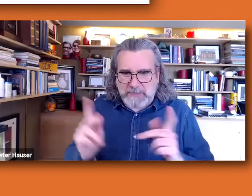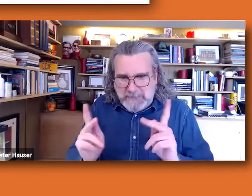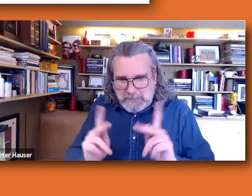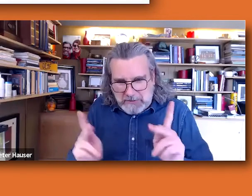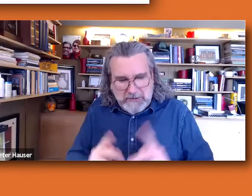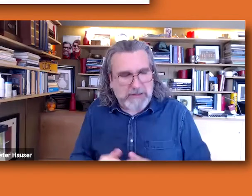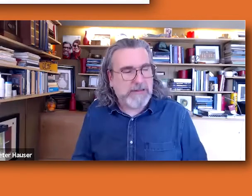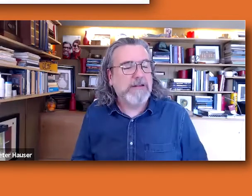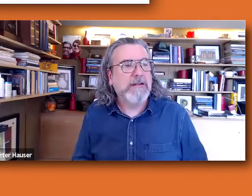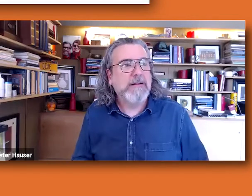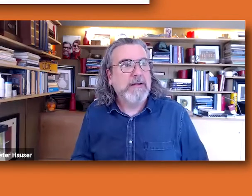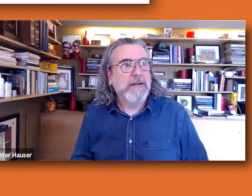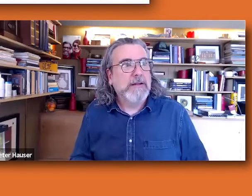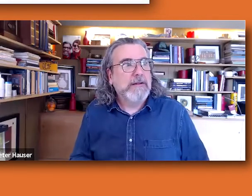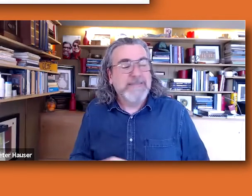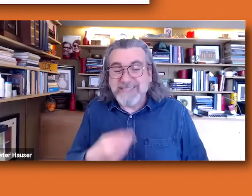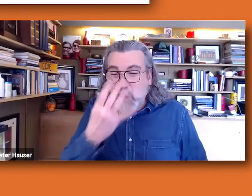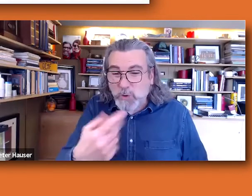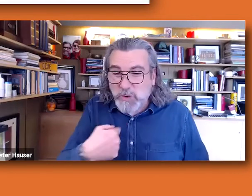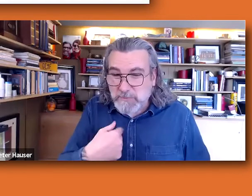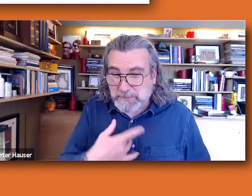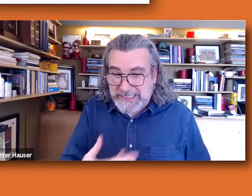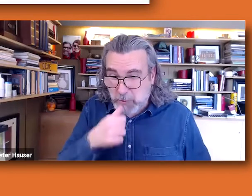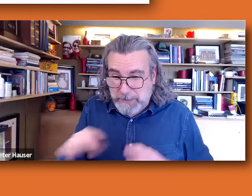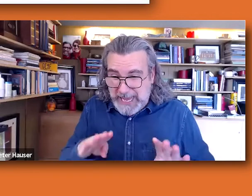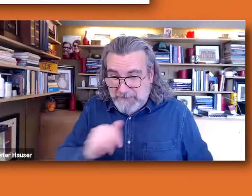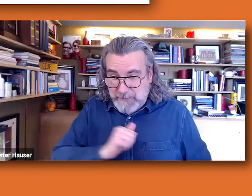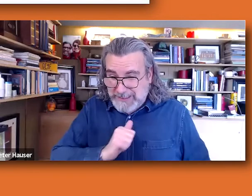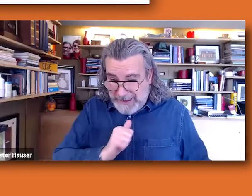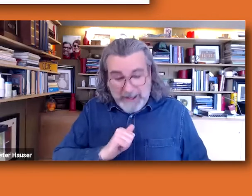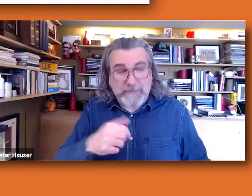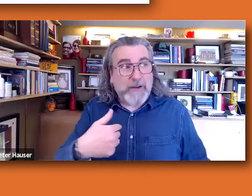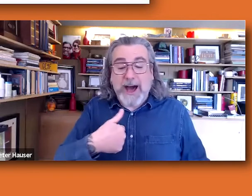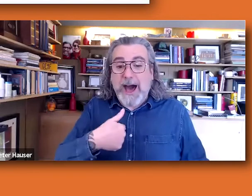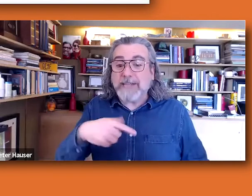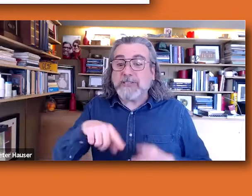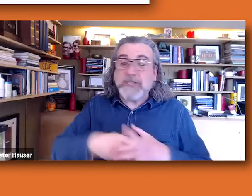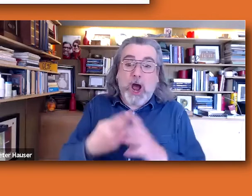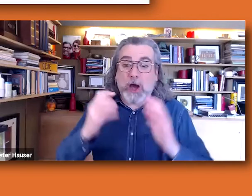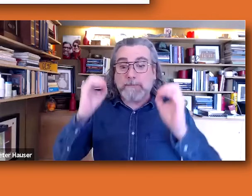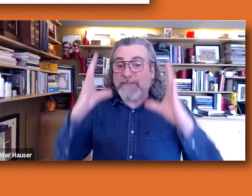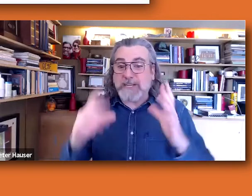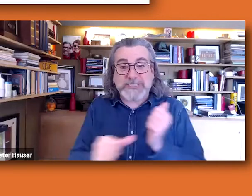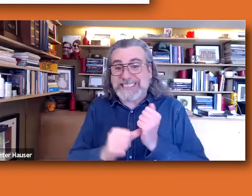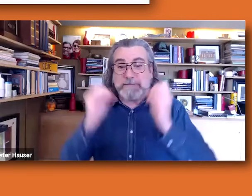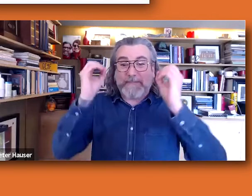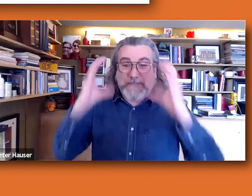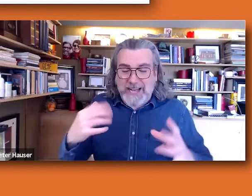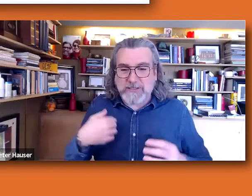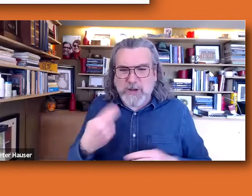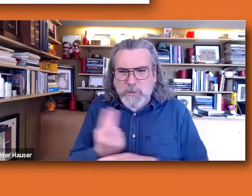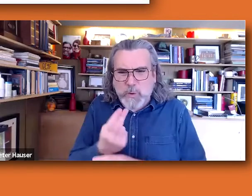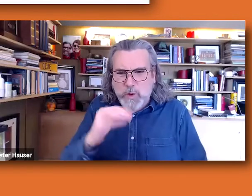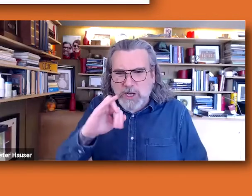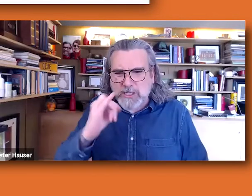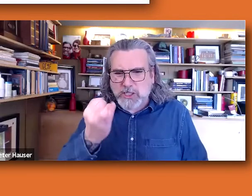and she wasn't really sure she wanted to go into Psychology.